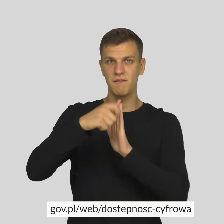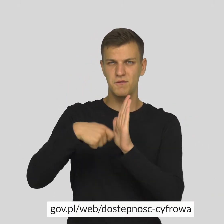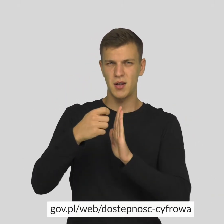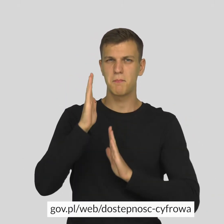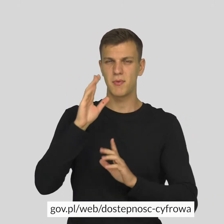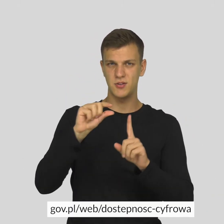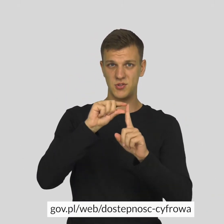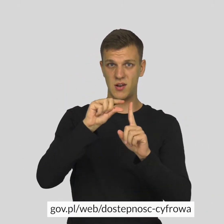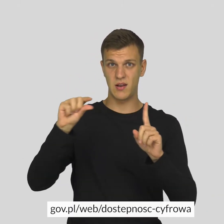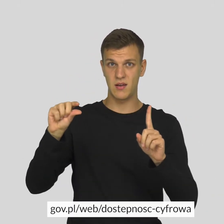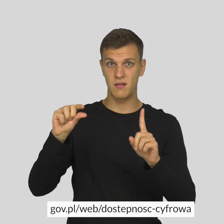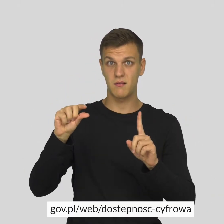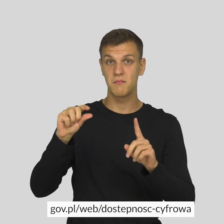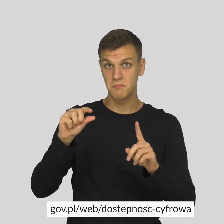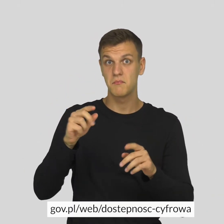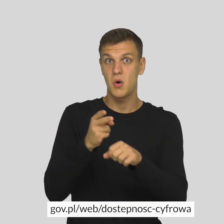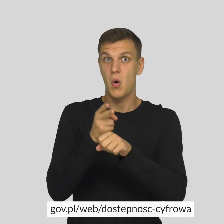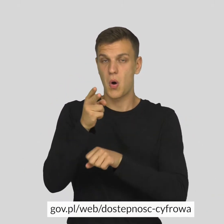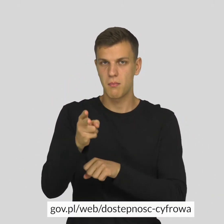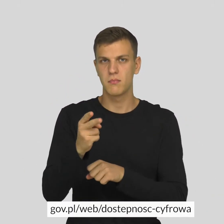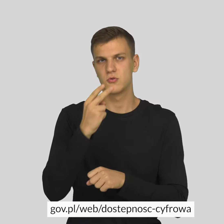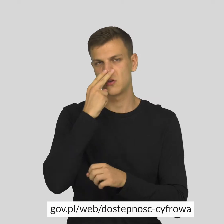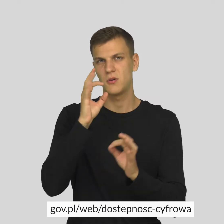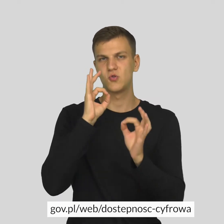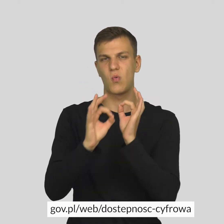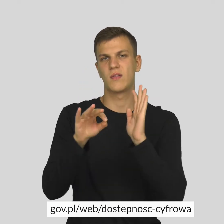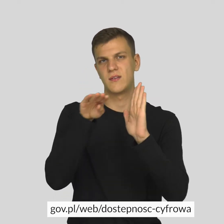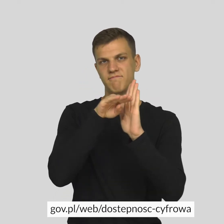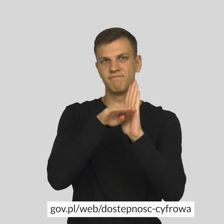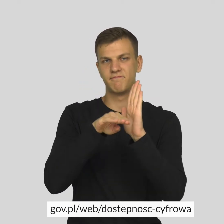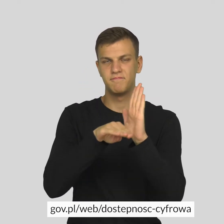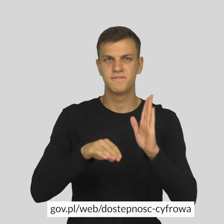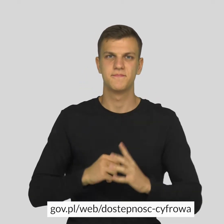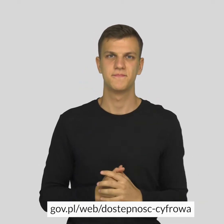you can find more on the website of the Ministry of Digital Affairs.